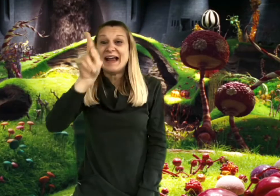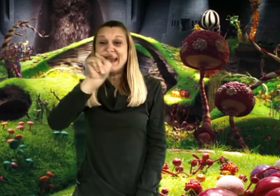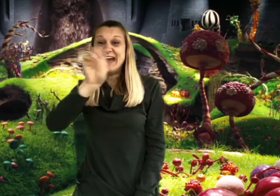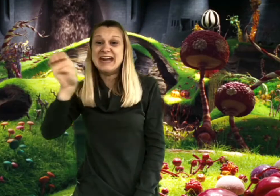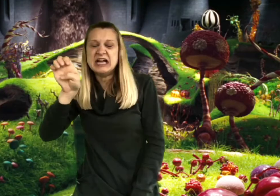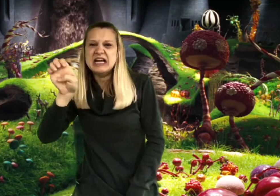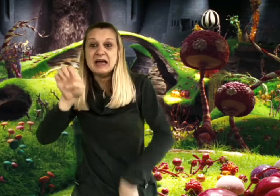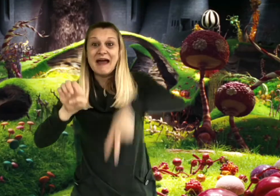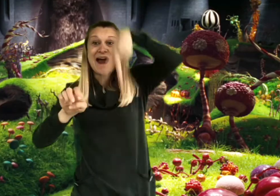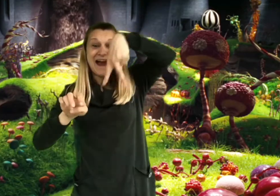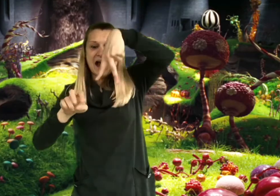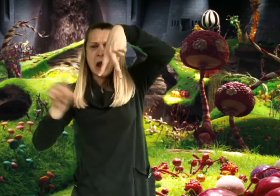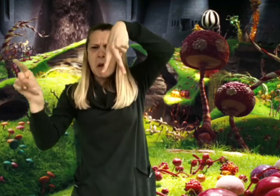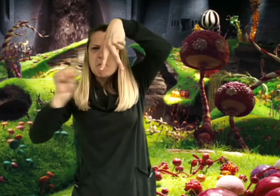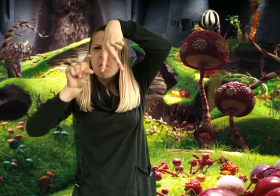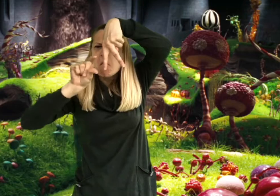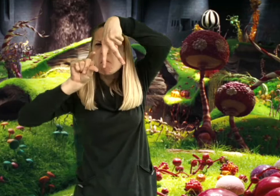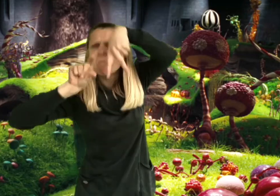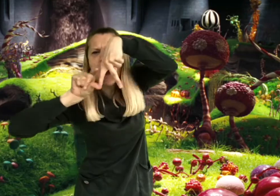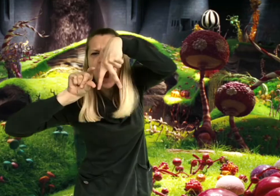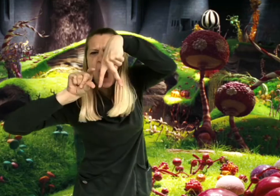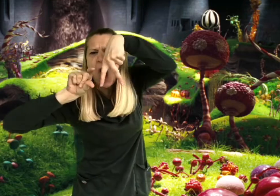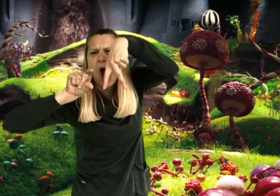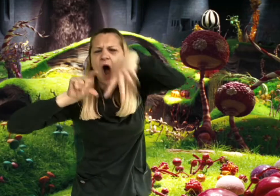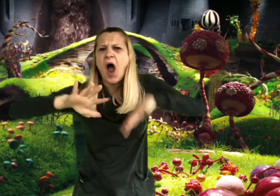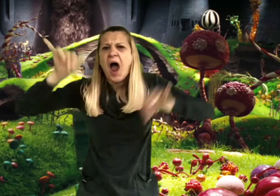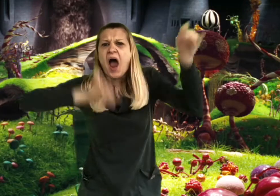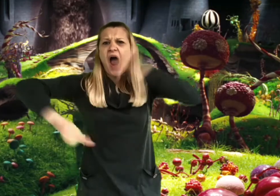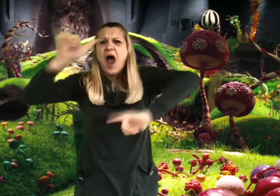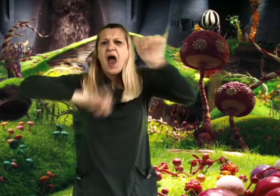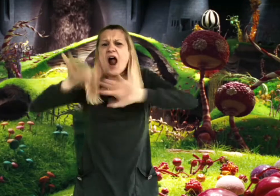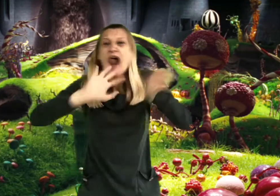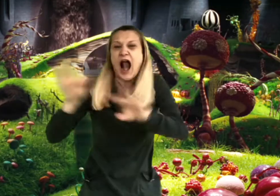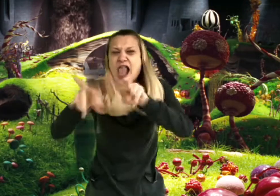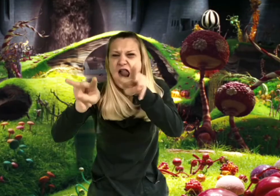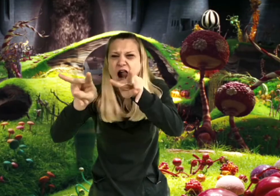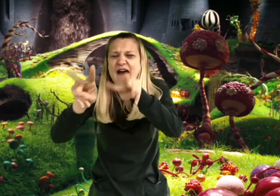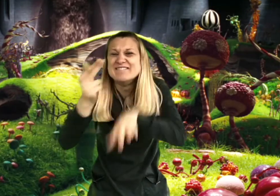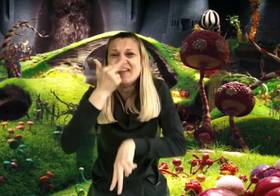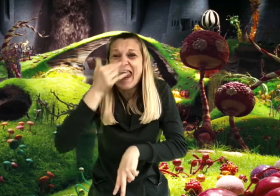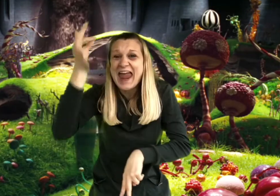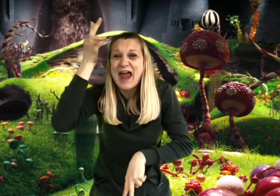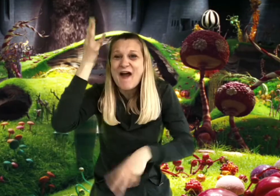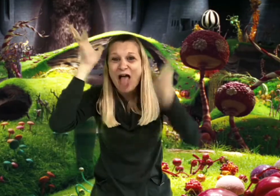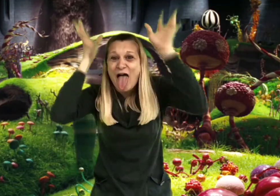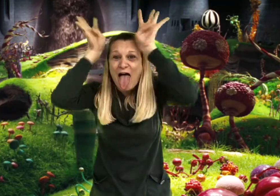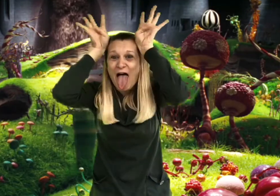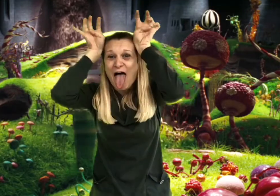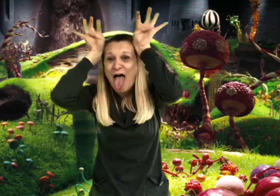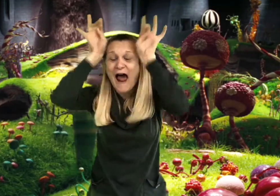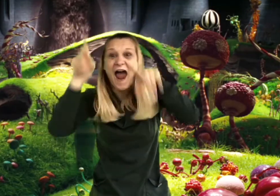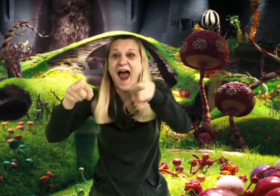"No higher than my knee!" "Look at their funny long hair!"